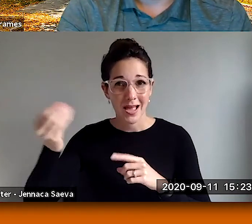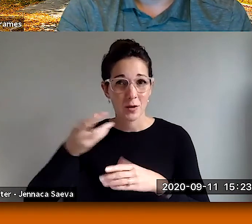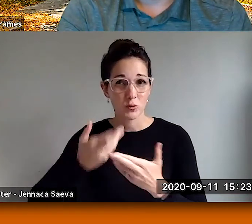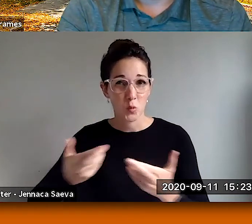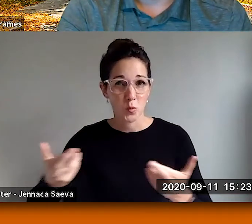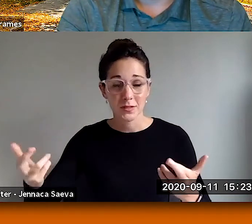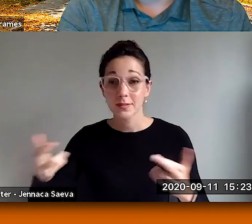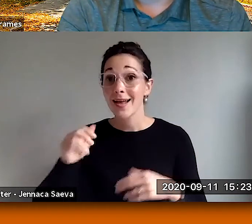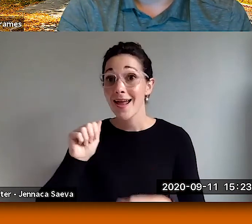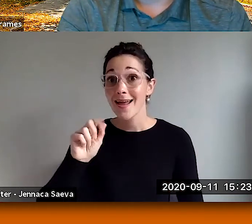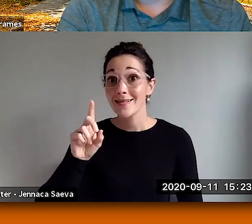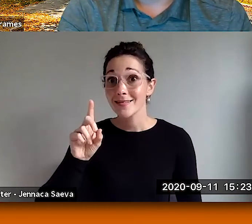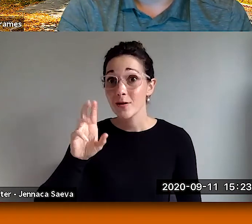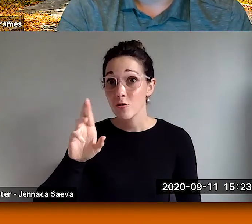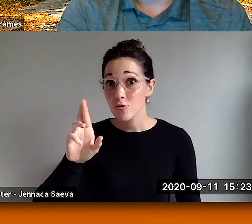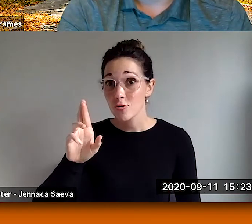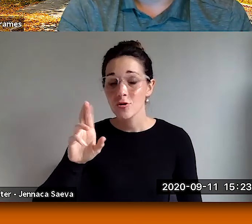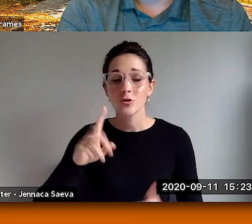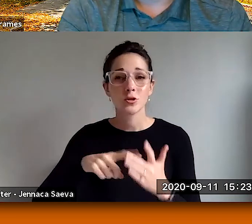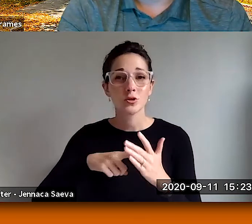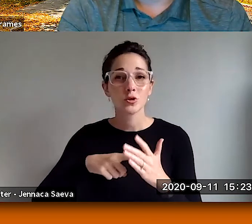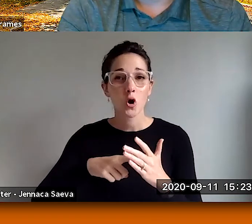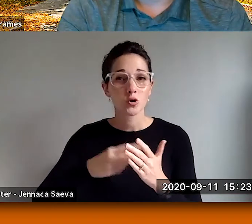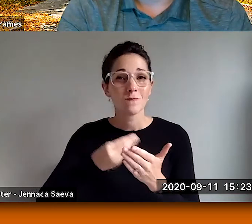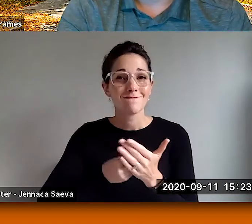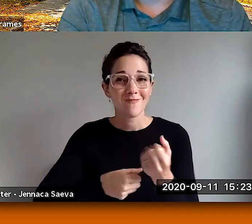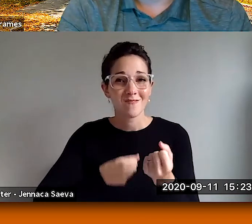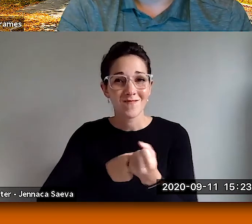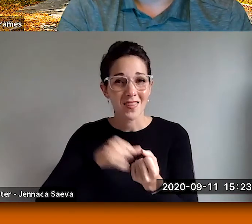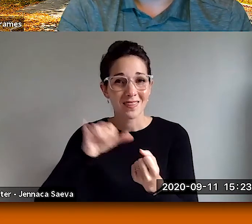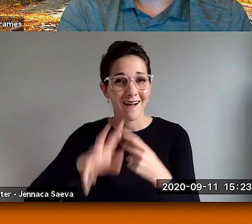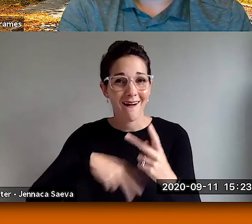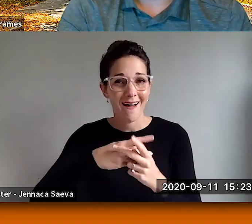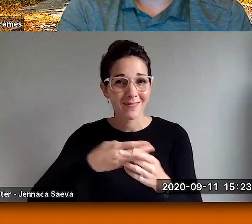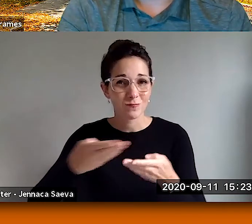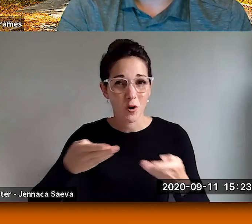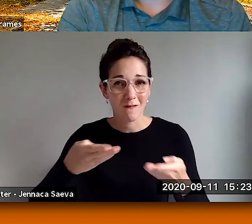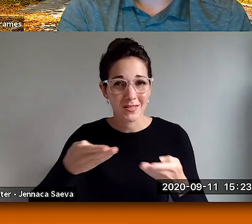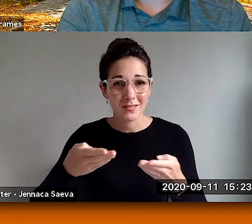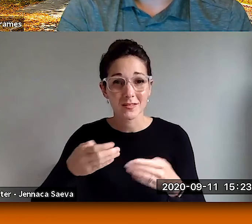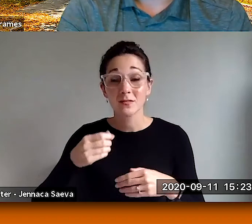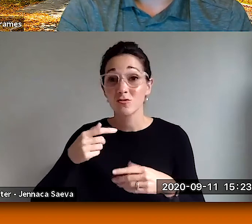those consulting services. So if that's something to have in your proposal,